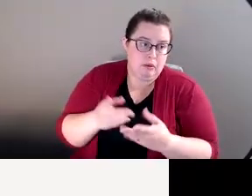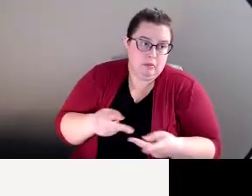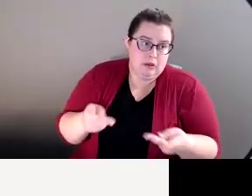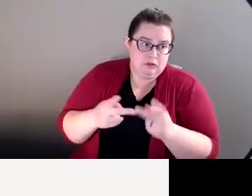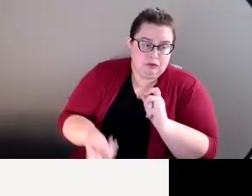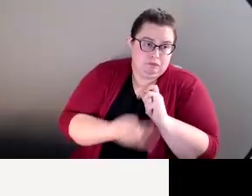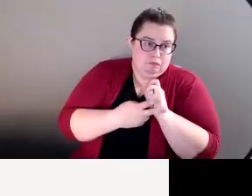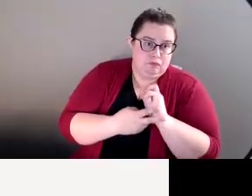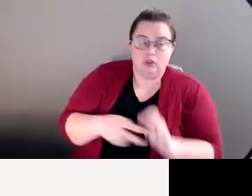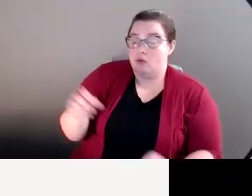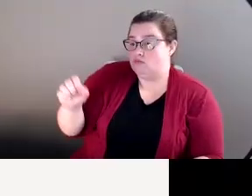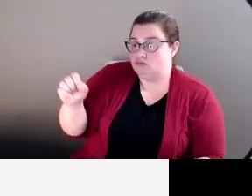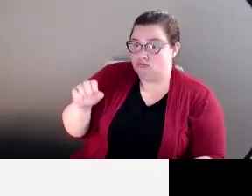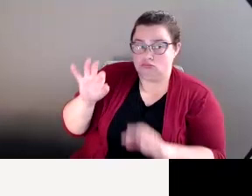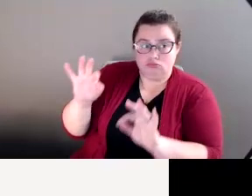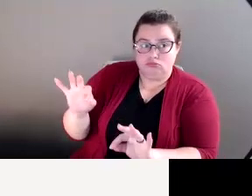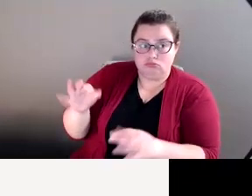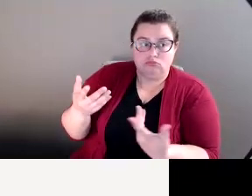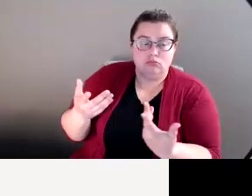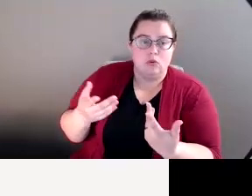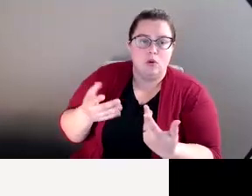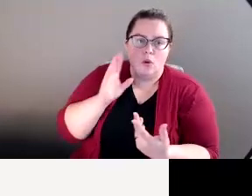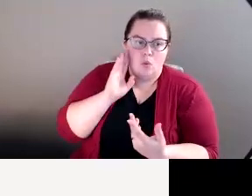Because we will have Studio for a while, too.